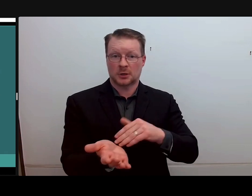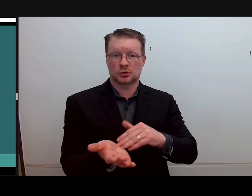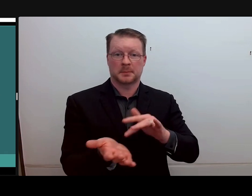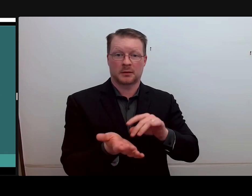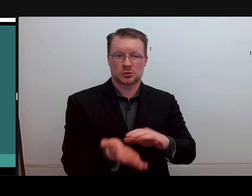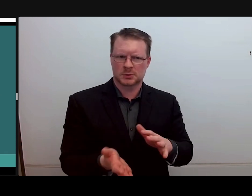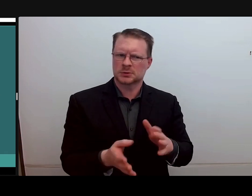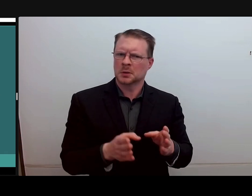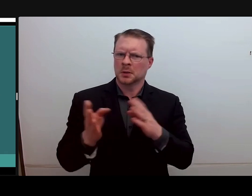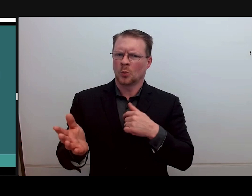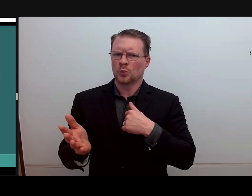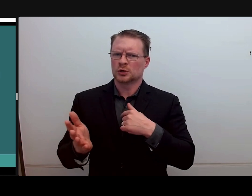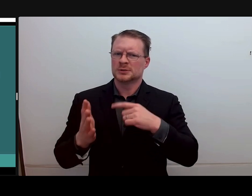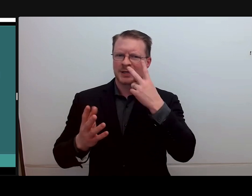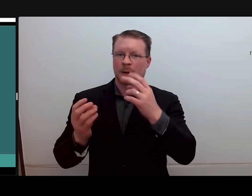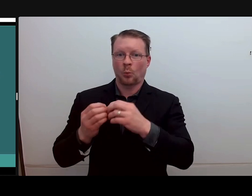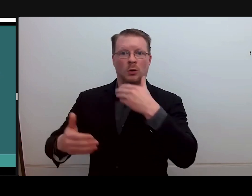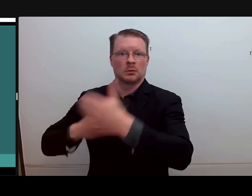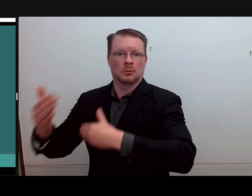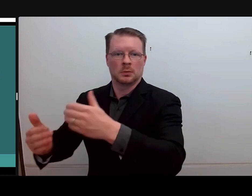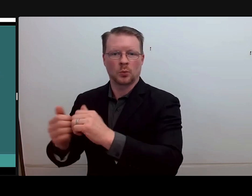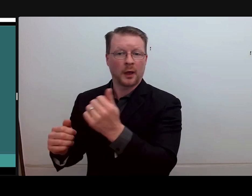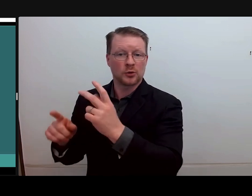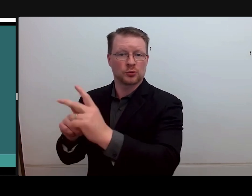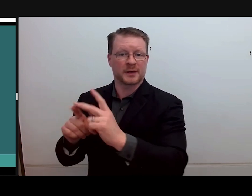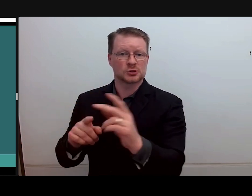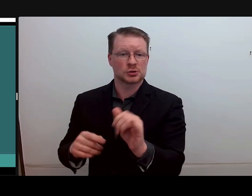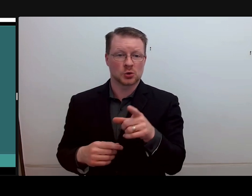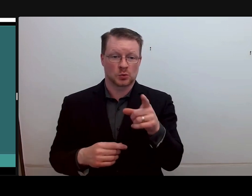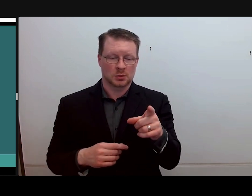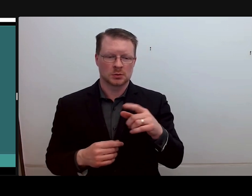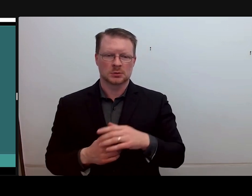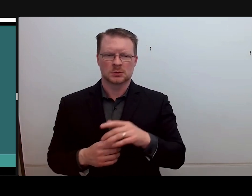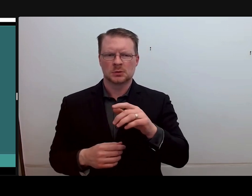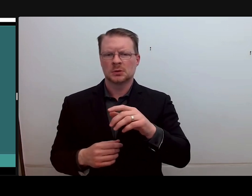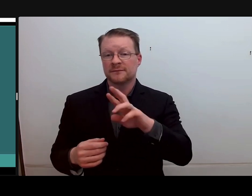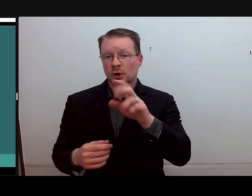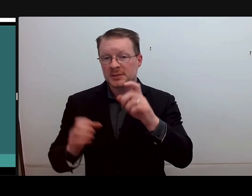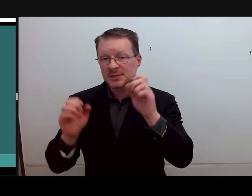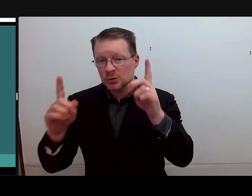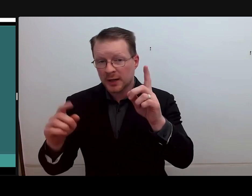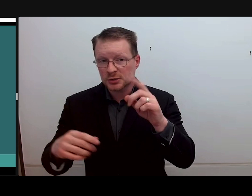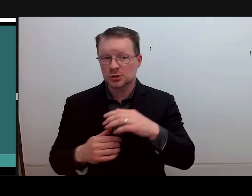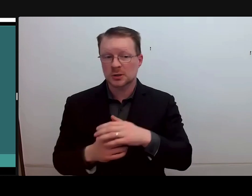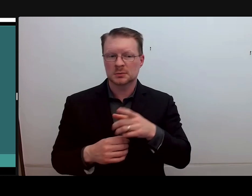I've been in discussions about-- or we've been discussing doctors, medical students, et cetera, but looking at other professionals, pharmacy